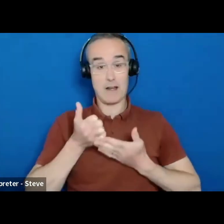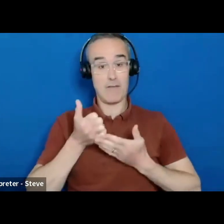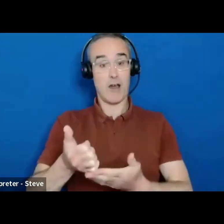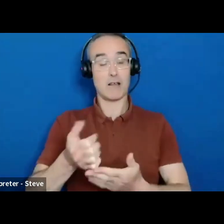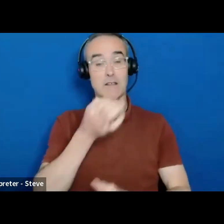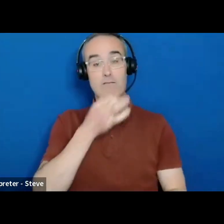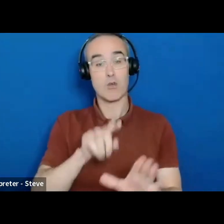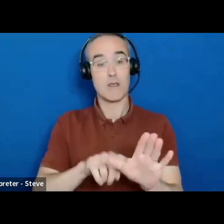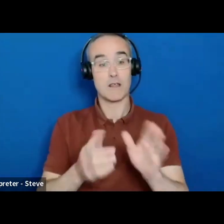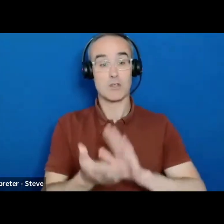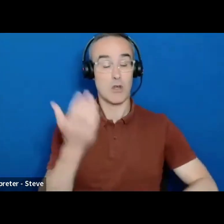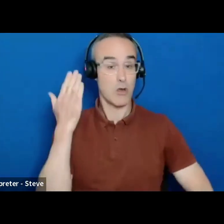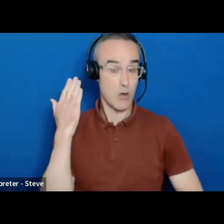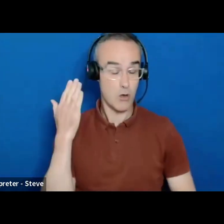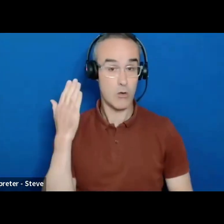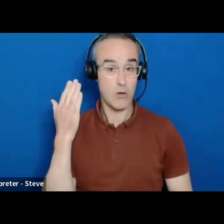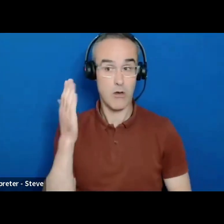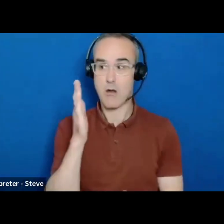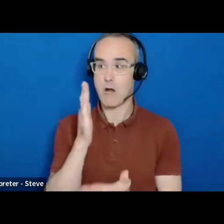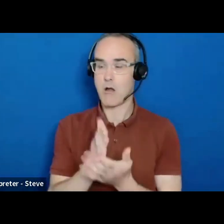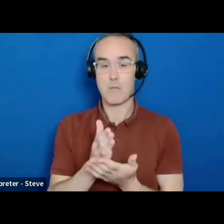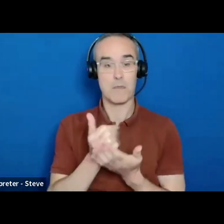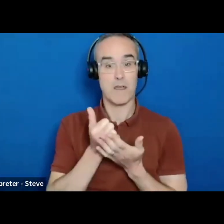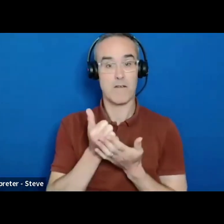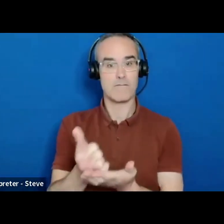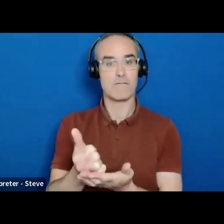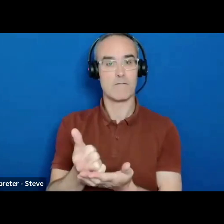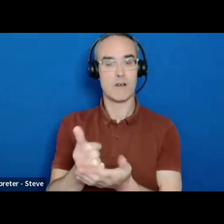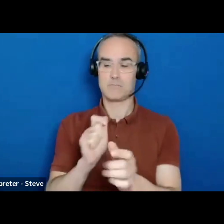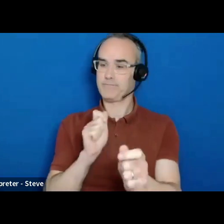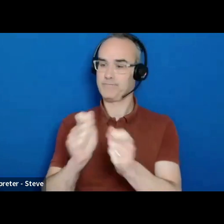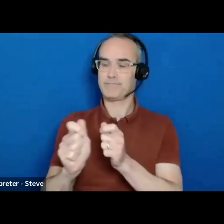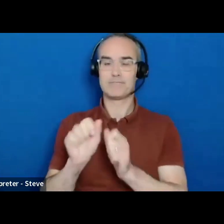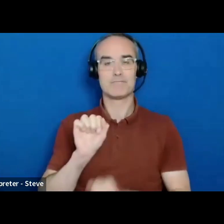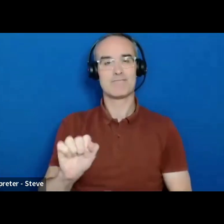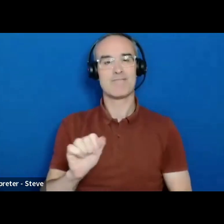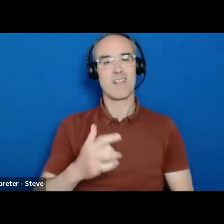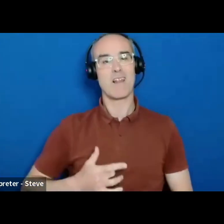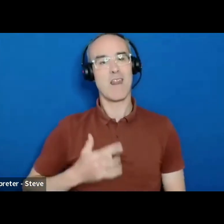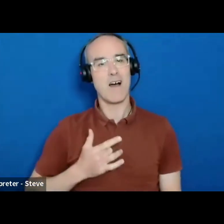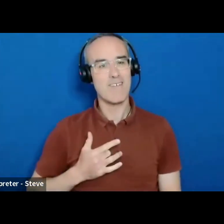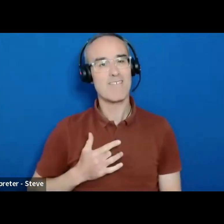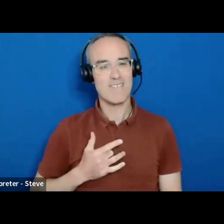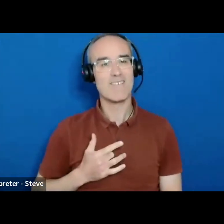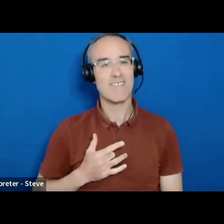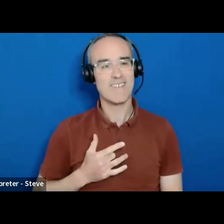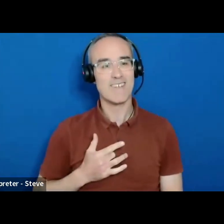and it had really changed her life. And so, you know, that's something that you don't get every day,